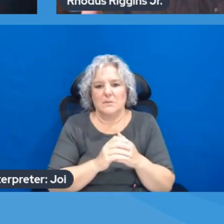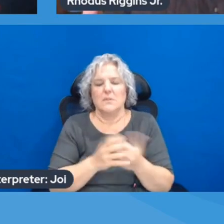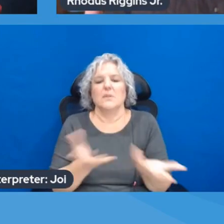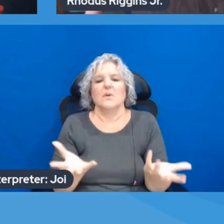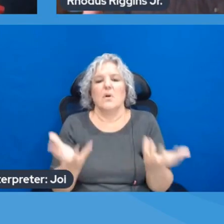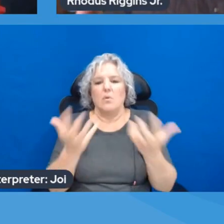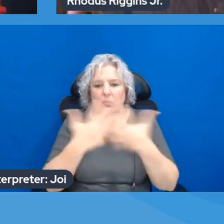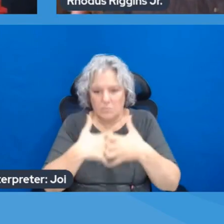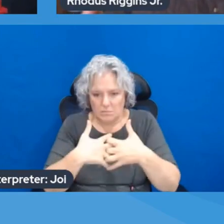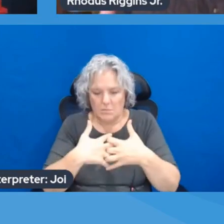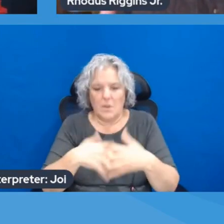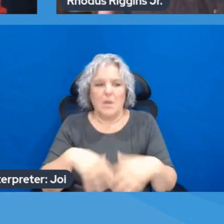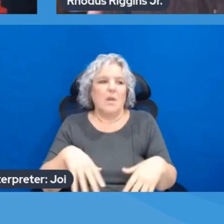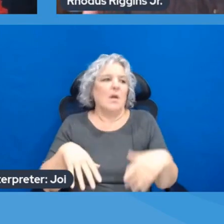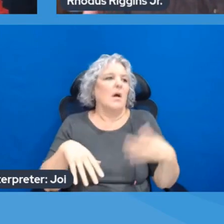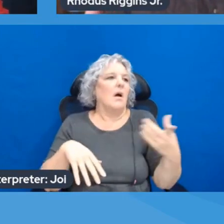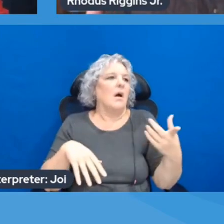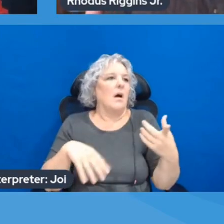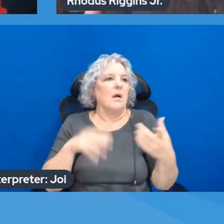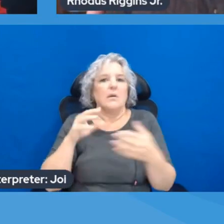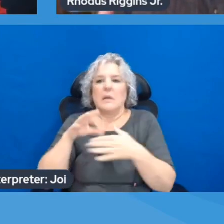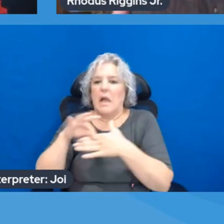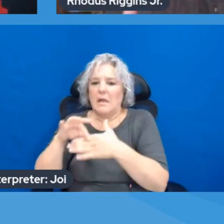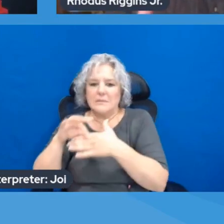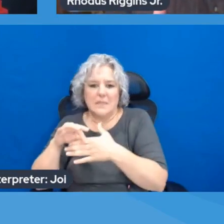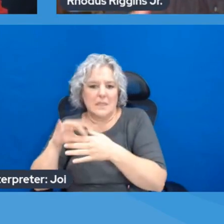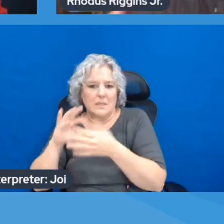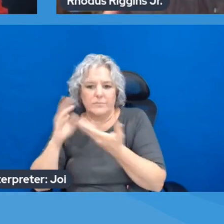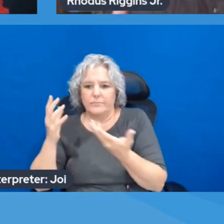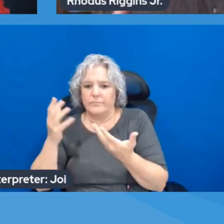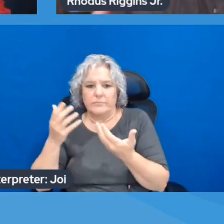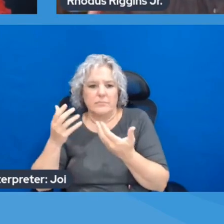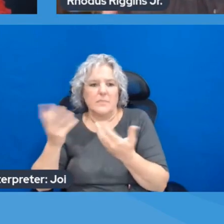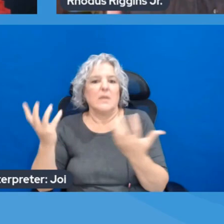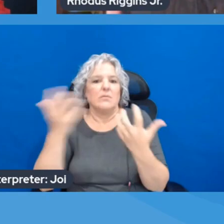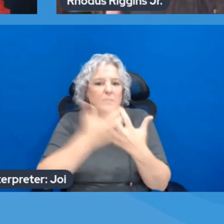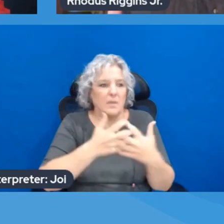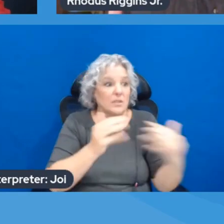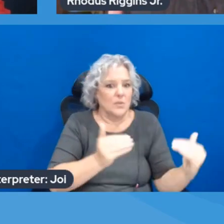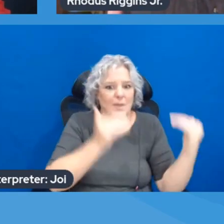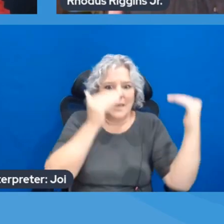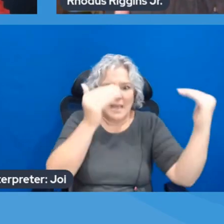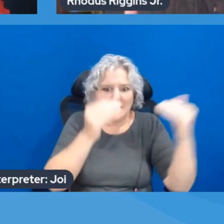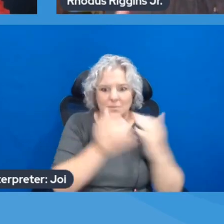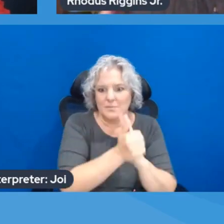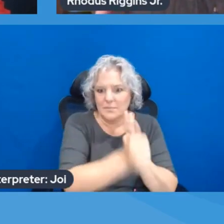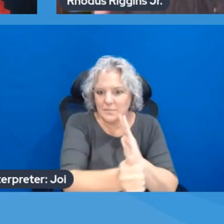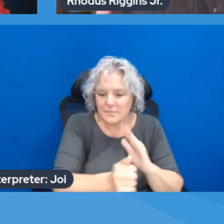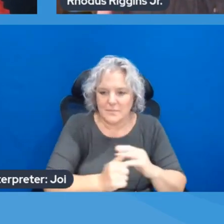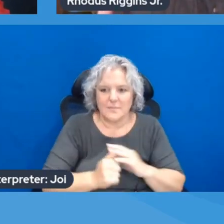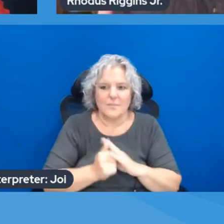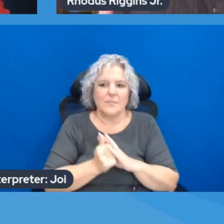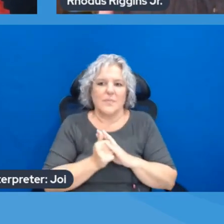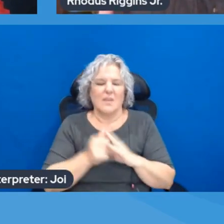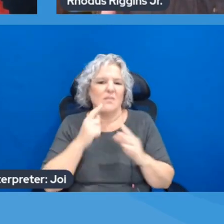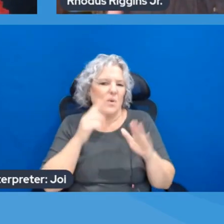such as we are embedding content related to enhancing play skills for children with special needs,